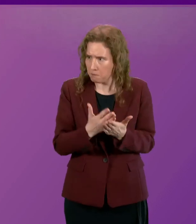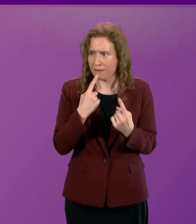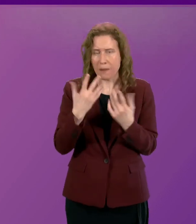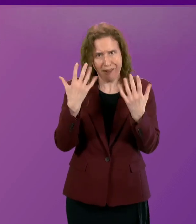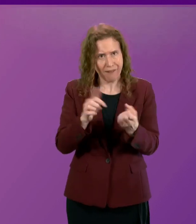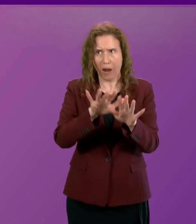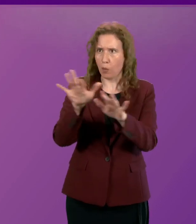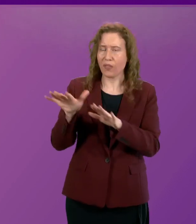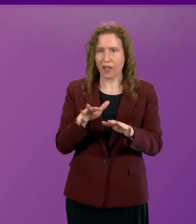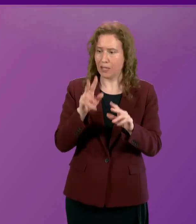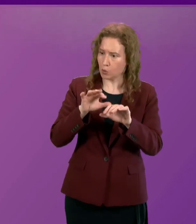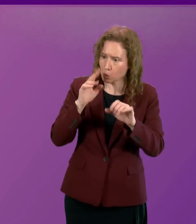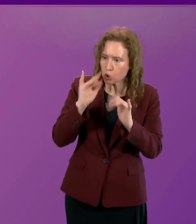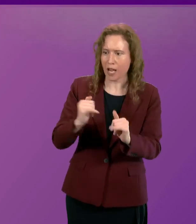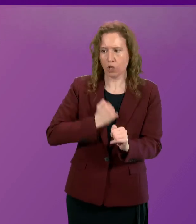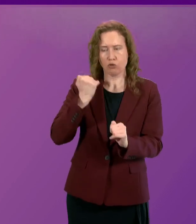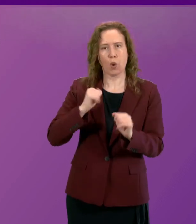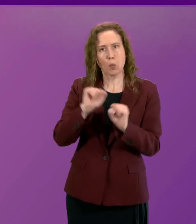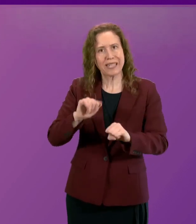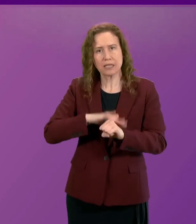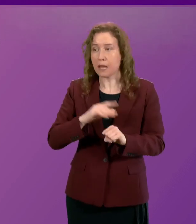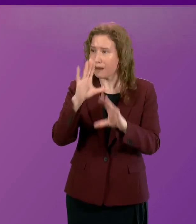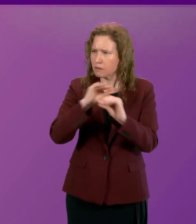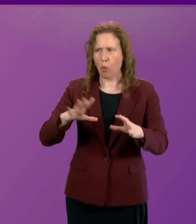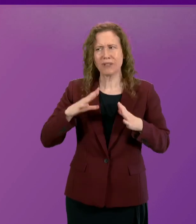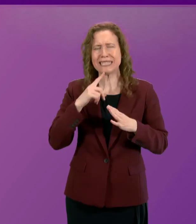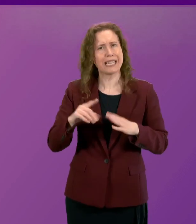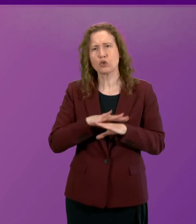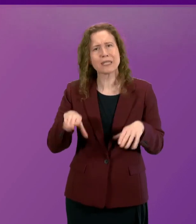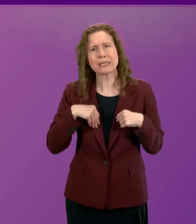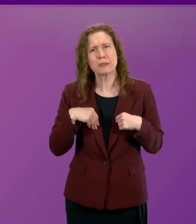I have indicated to the Parliament that the long waits are unacceptable. That is why the focus of